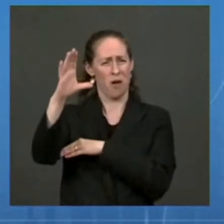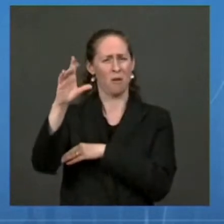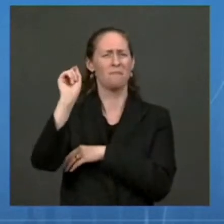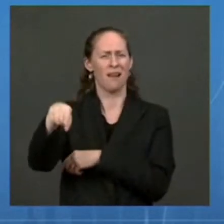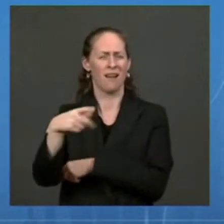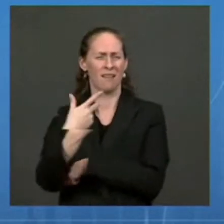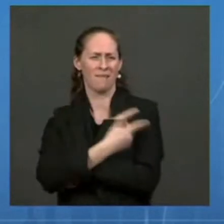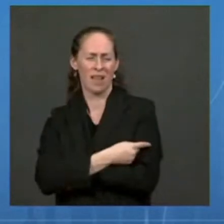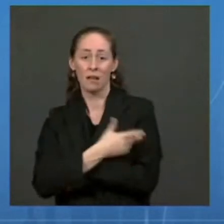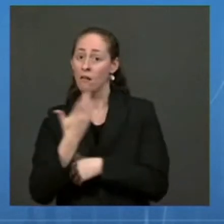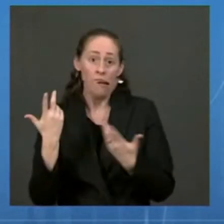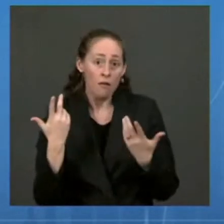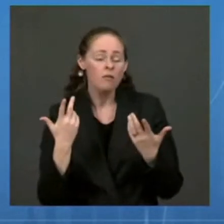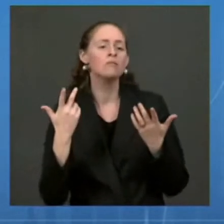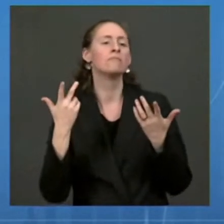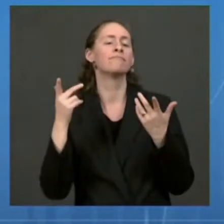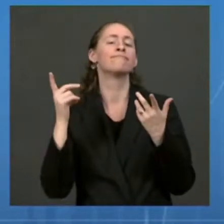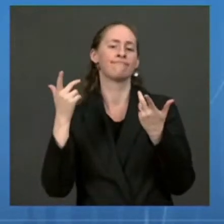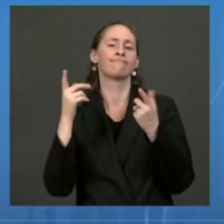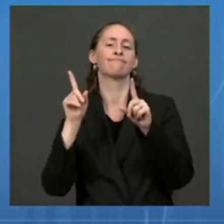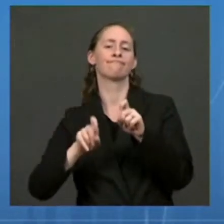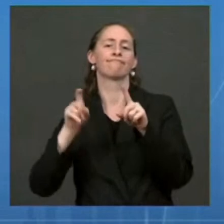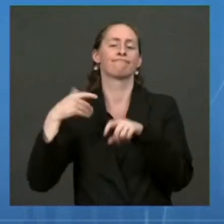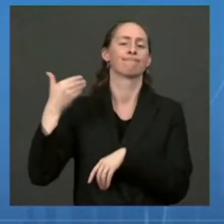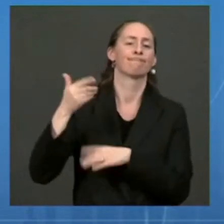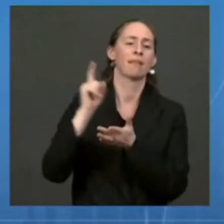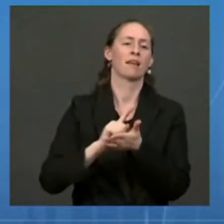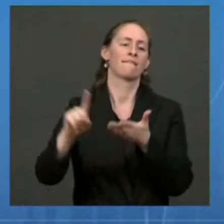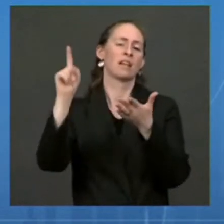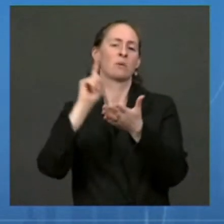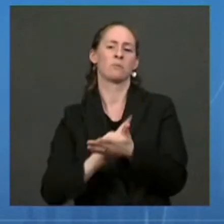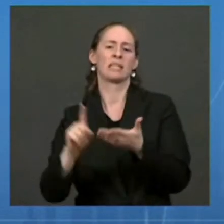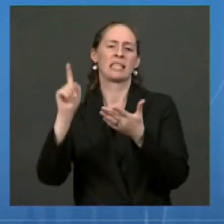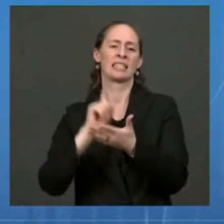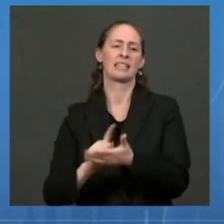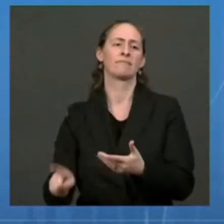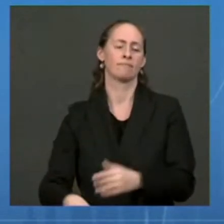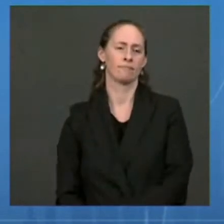EMPLOYEES TO ENSURE WORKERS ARE FULLY VACCINATED AND ARE